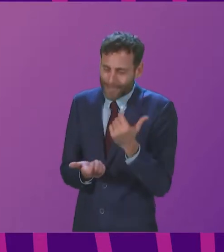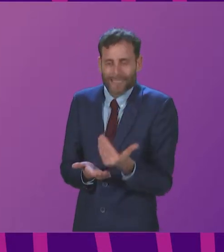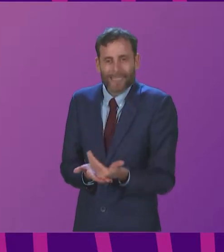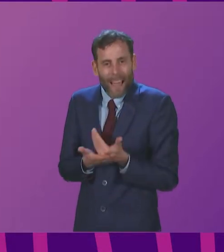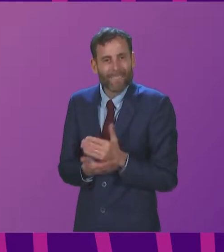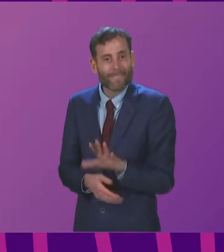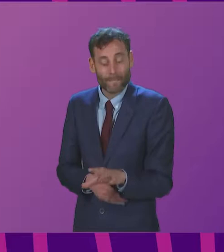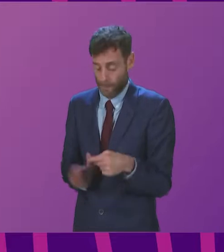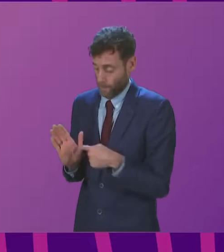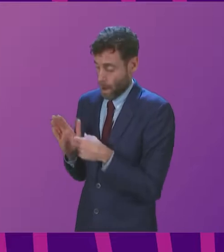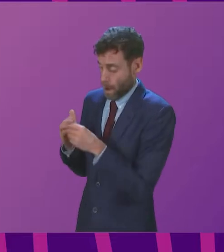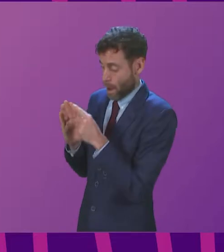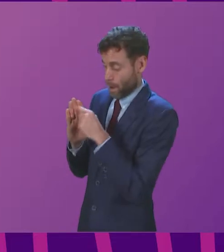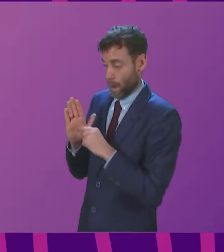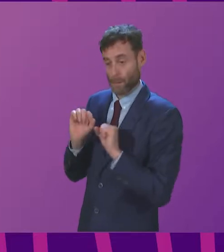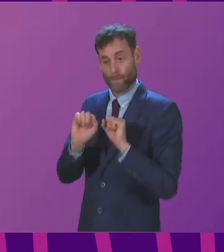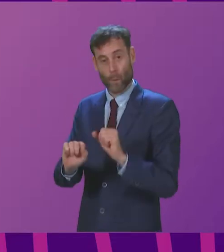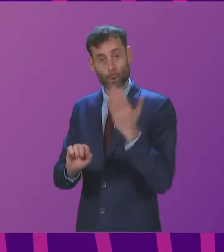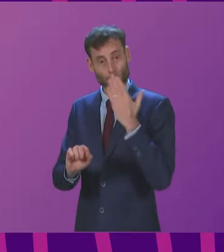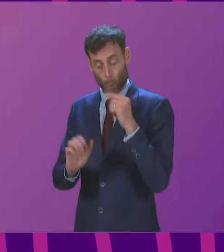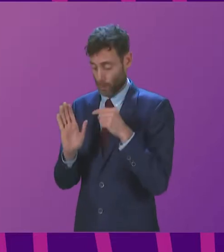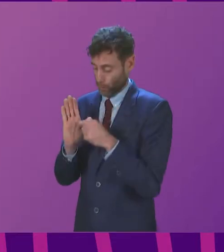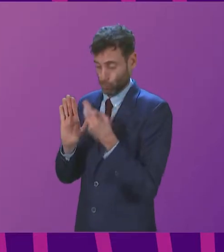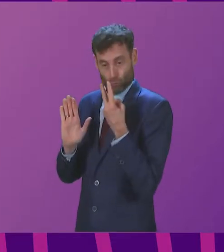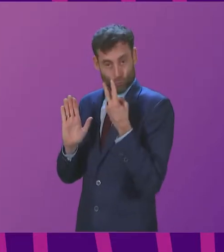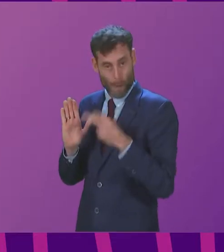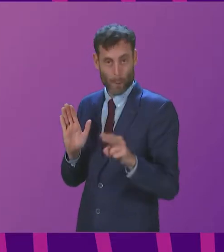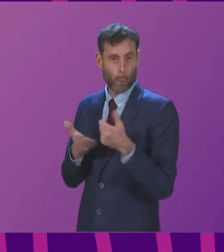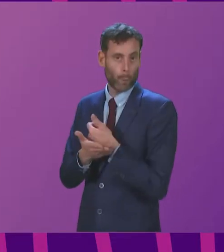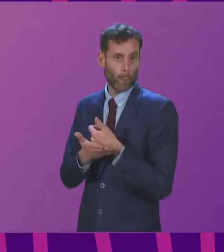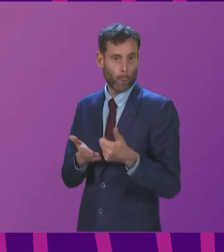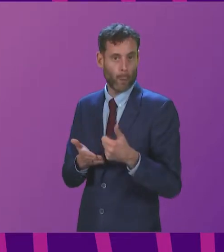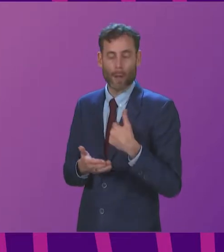The school guidance is being kept under review. We do not want any restrictions in schools or early